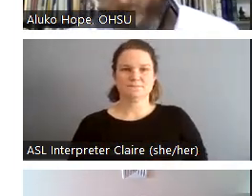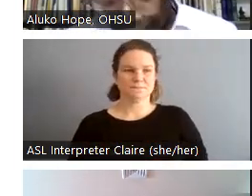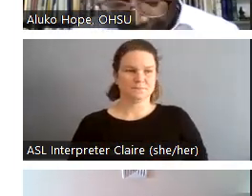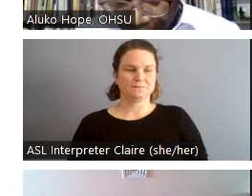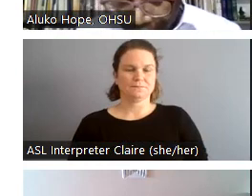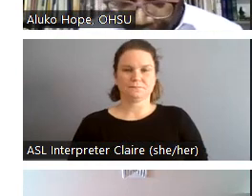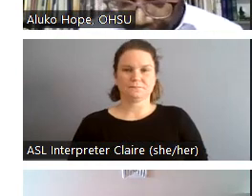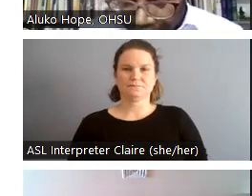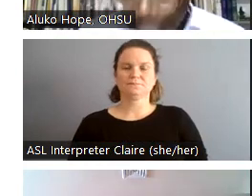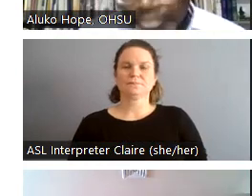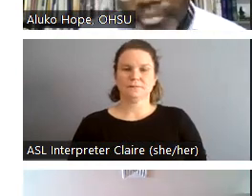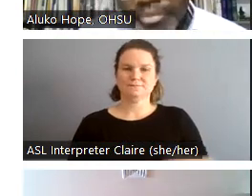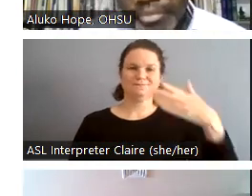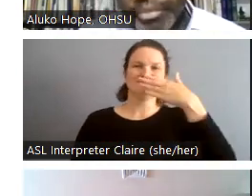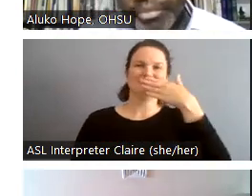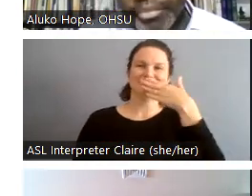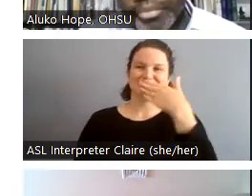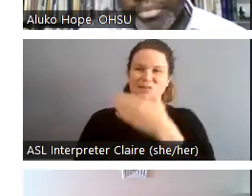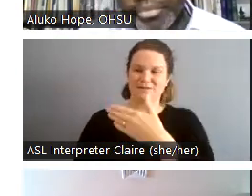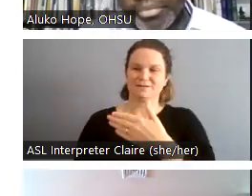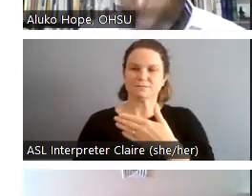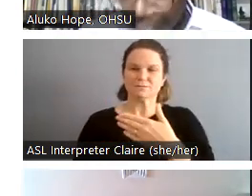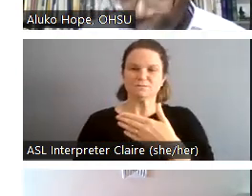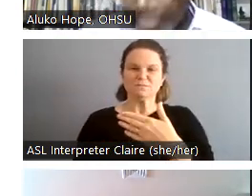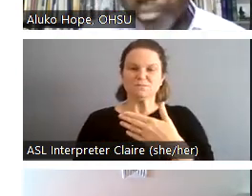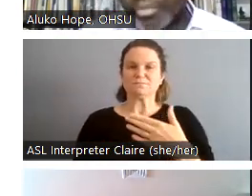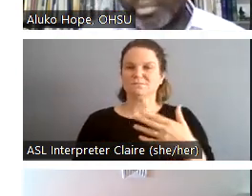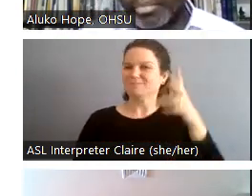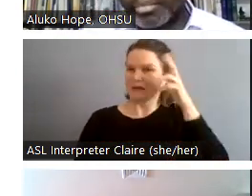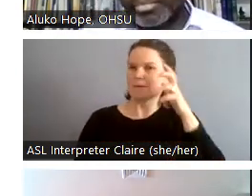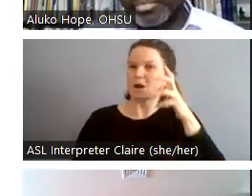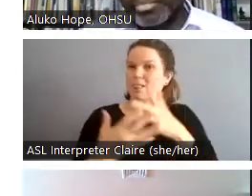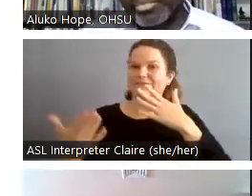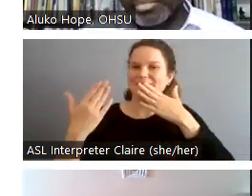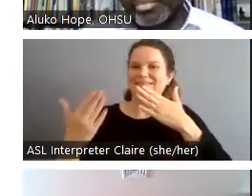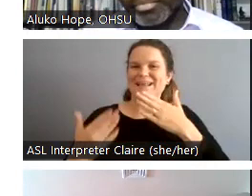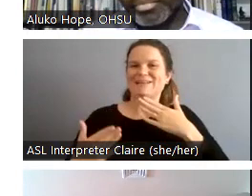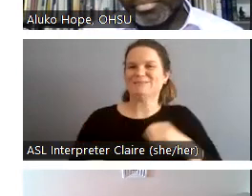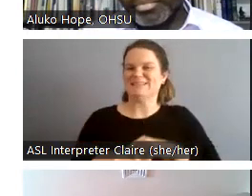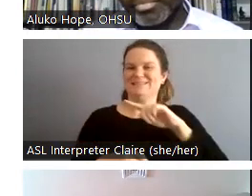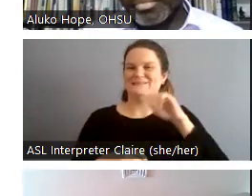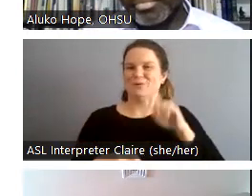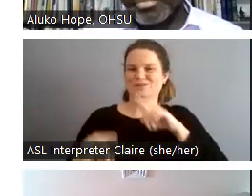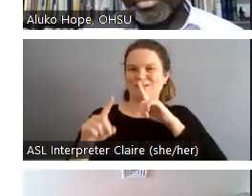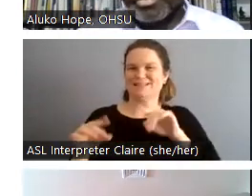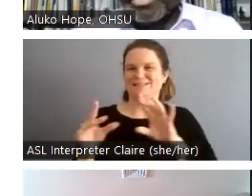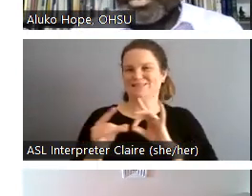This is Christine. Thanks Dr. Hope, we're getting a lot of thank yous to you in